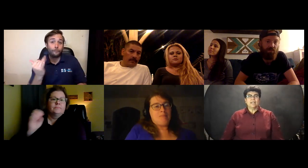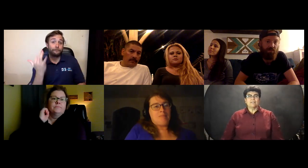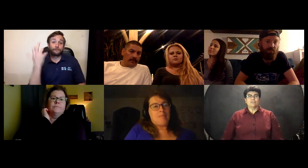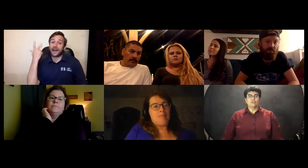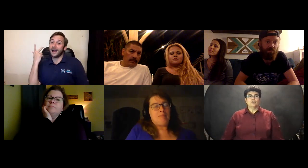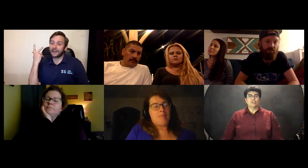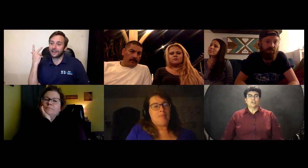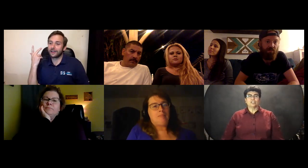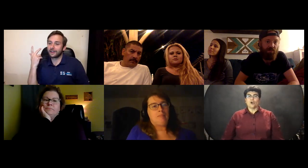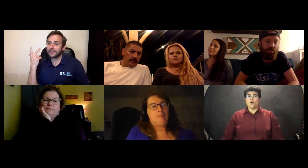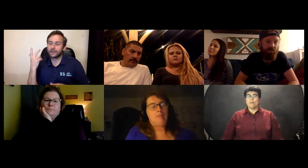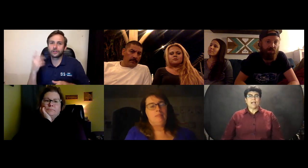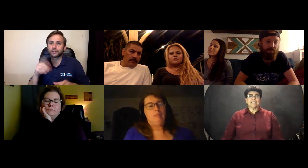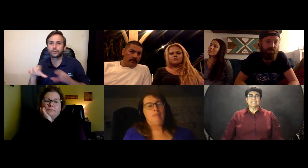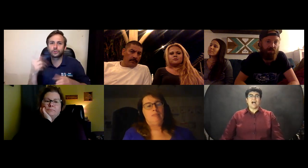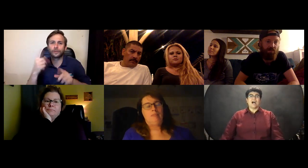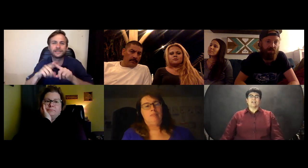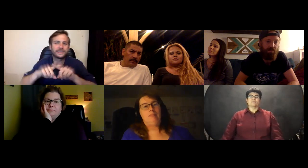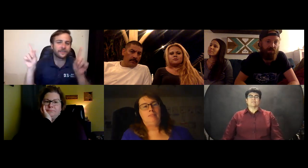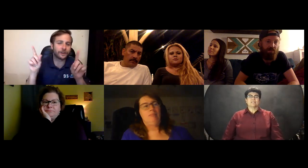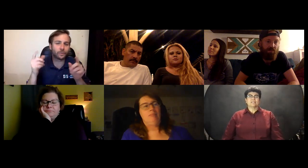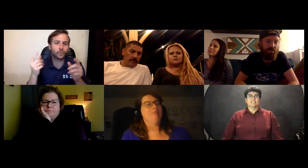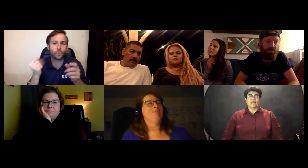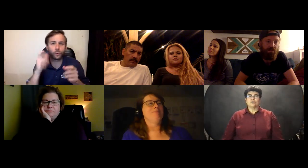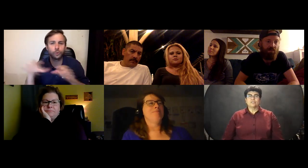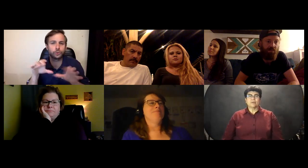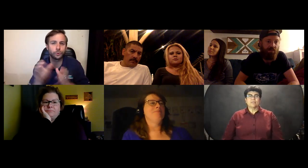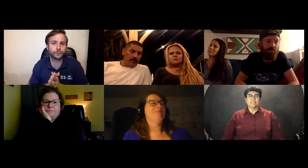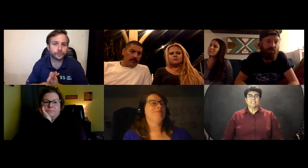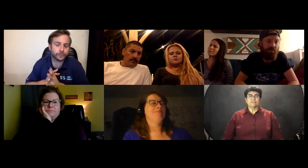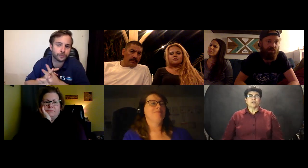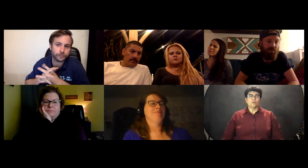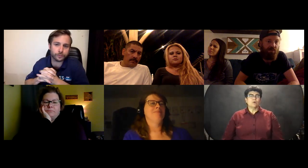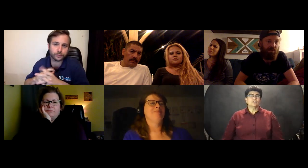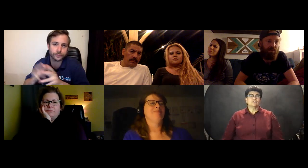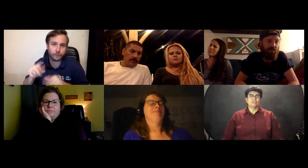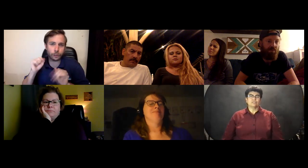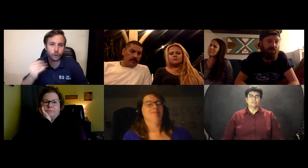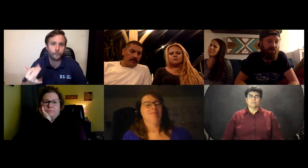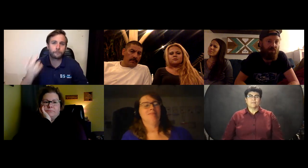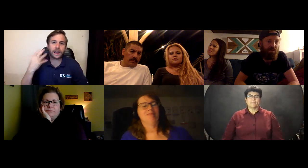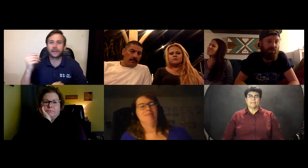if you could go back in time and do something different what would